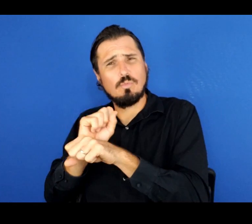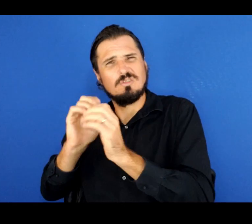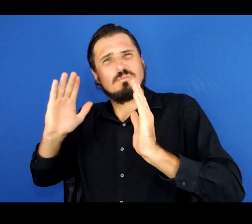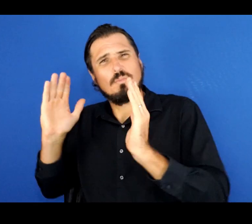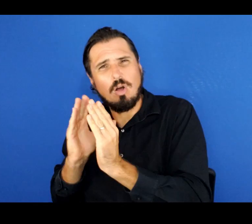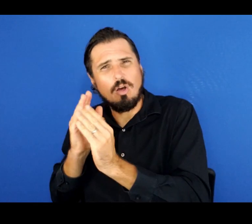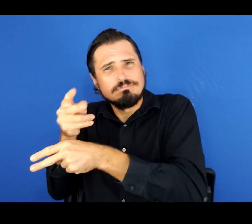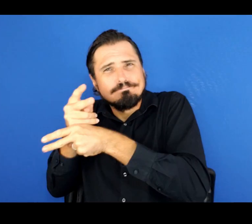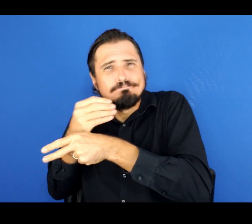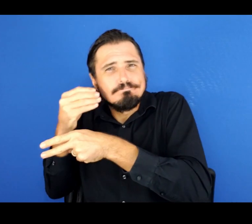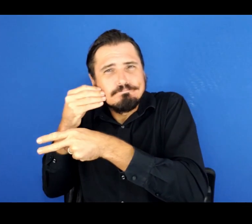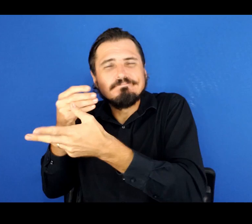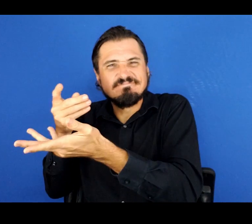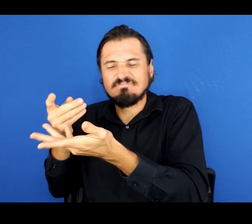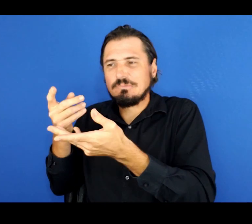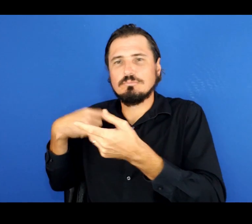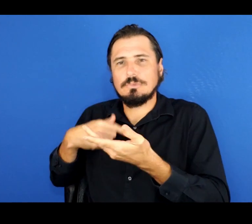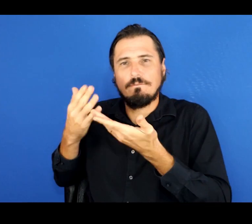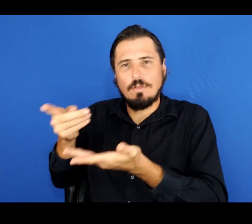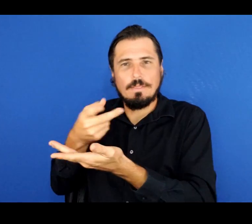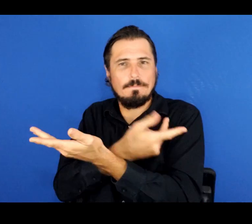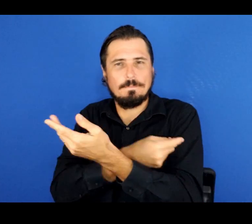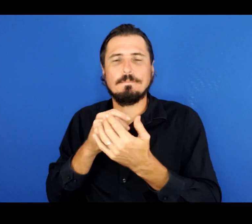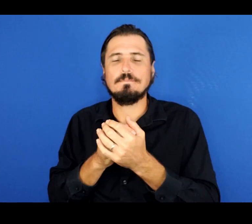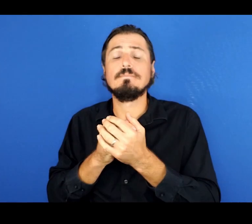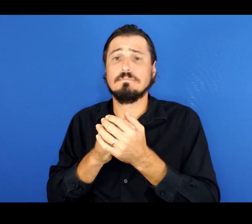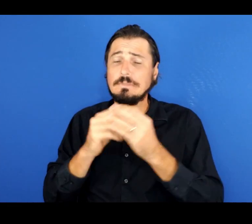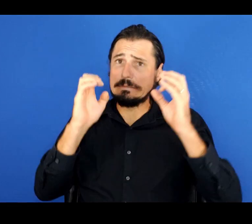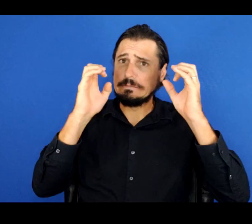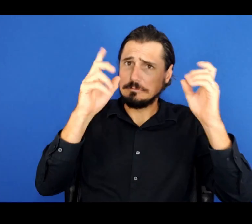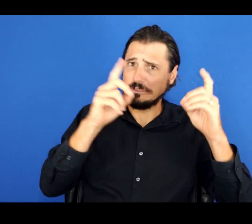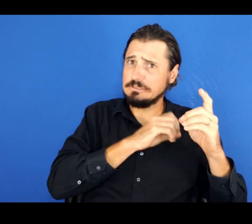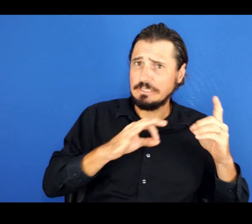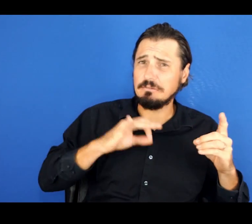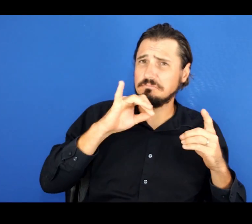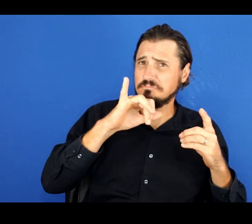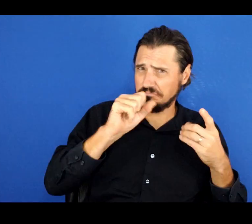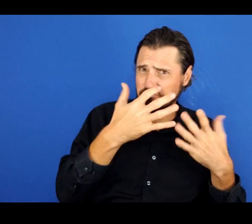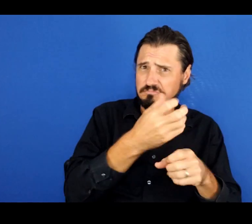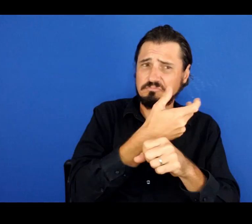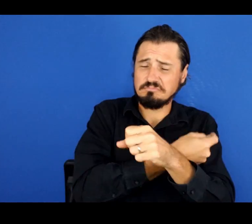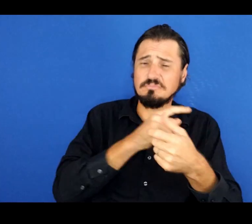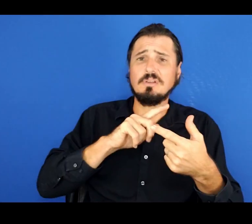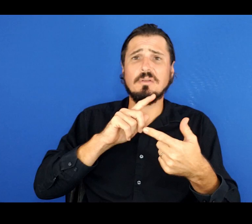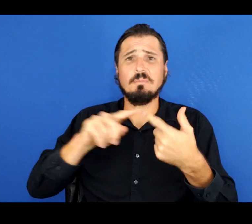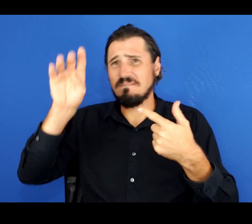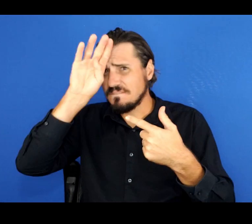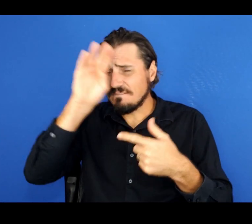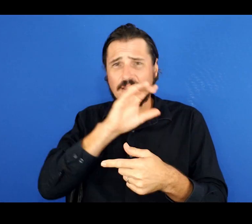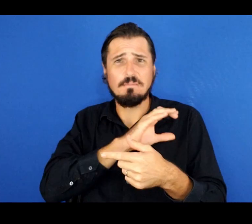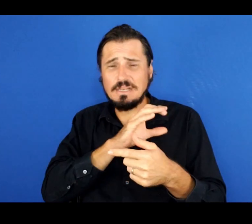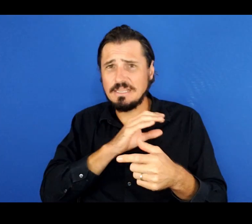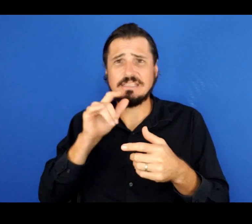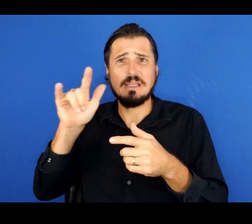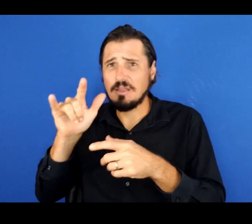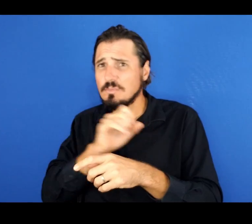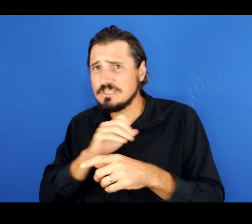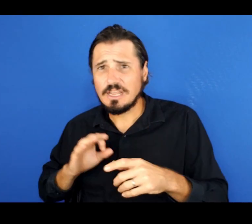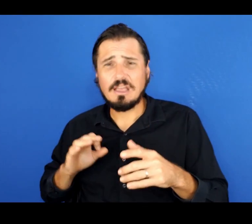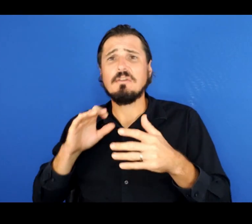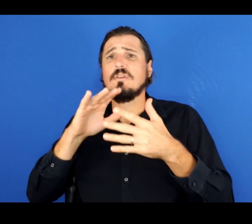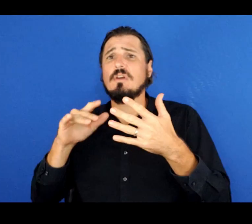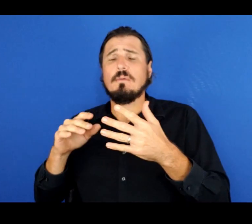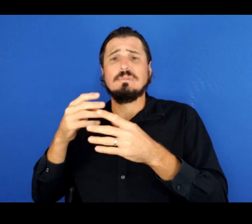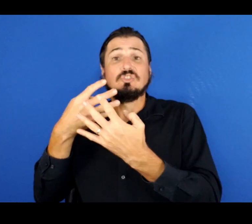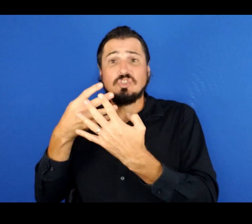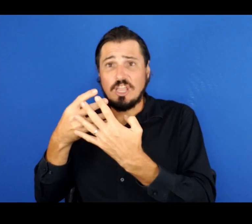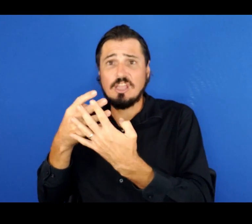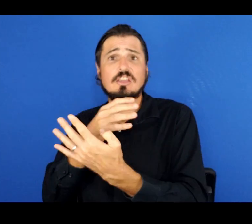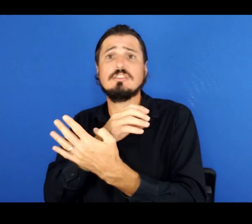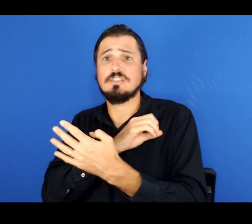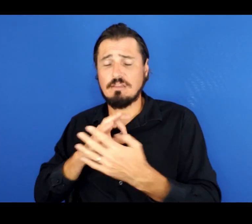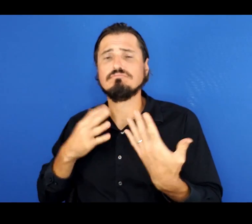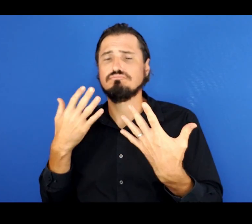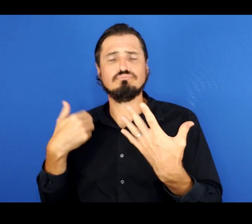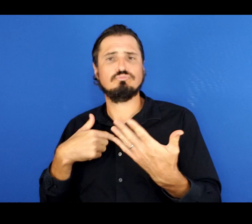In addition to education workers, those working in law enforcement, firefighters, harbors, airport based personnel, and correctional facility staff have been offered vaccine. These individuals